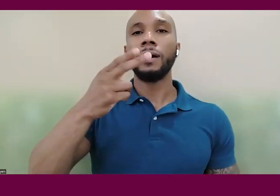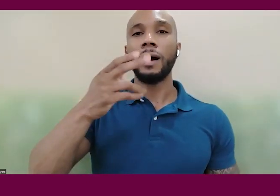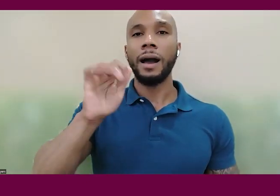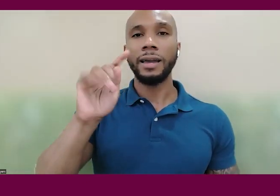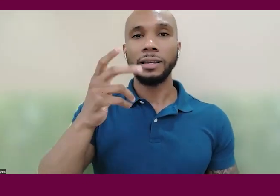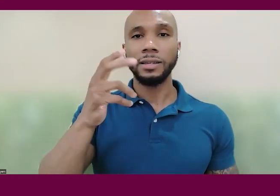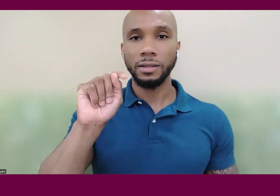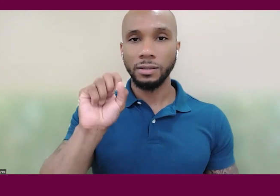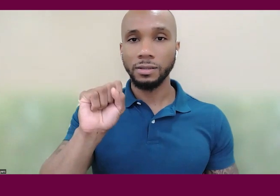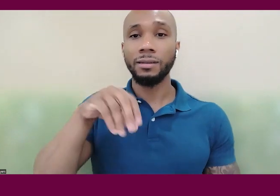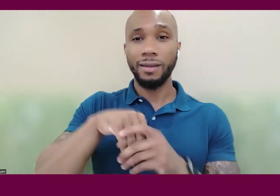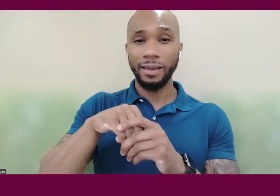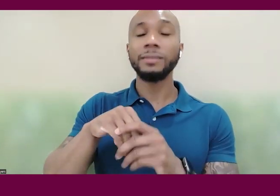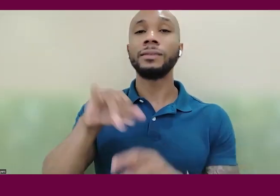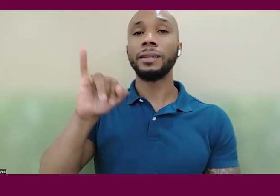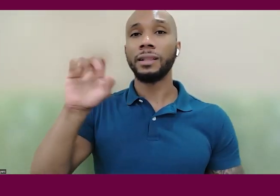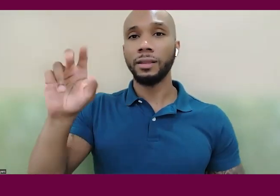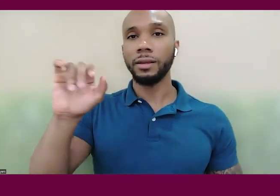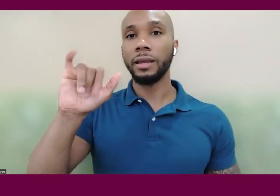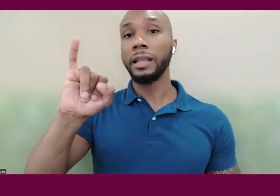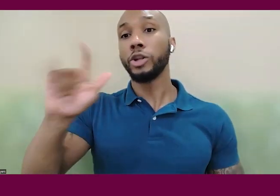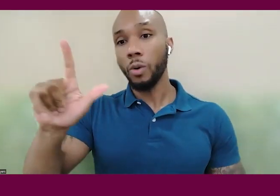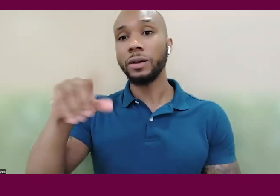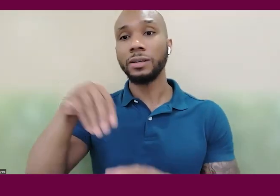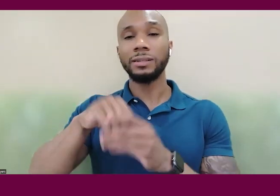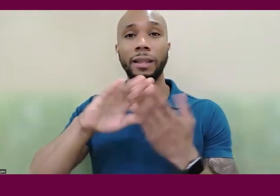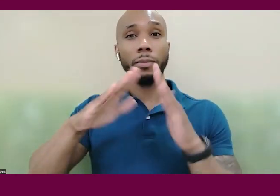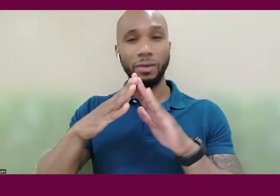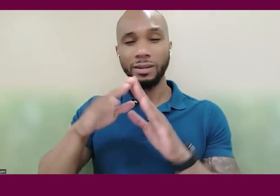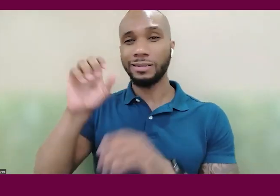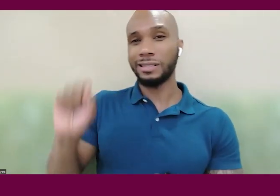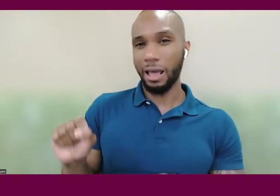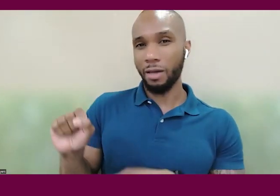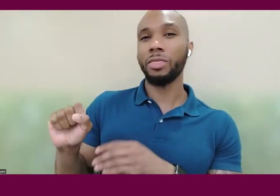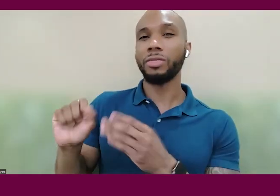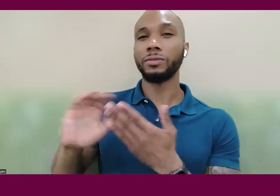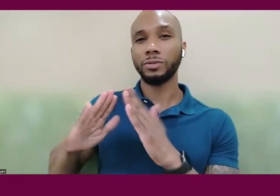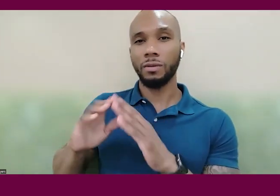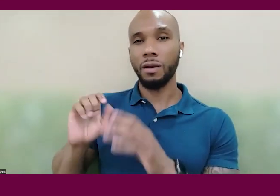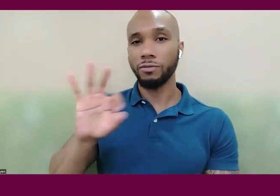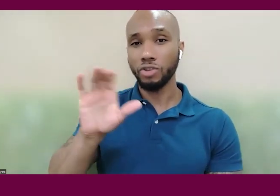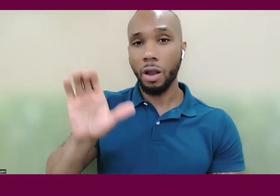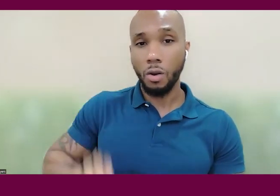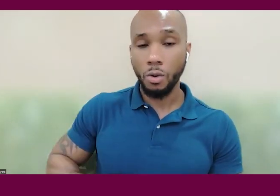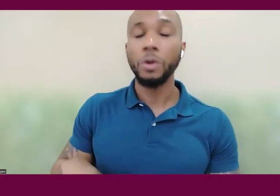Ford Heights, Illinois is a neighborhood in the south suburbs of Chicago.